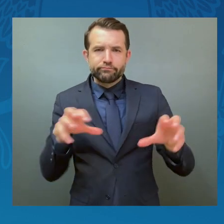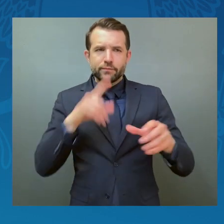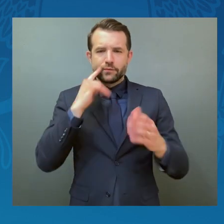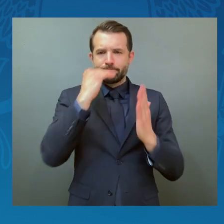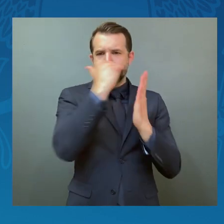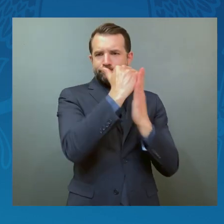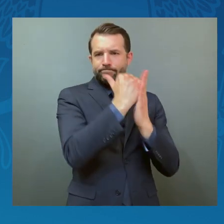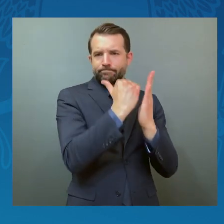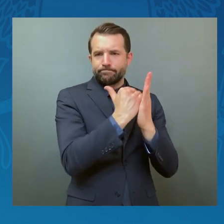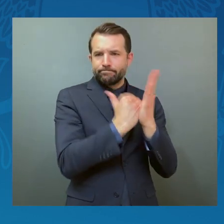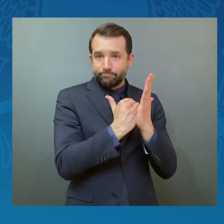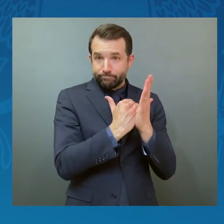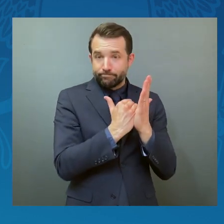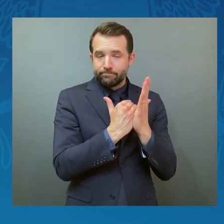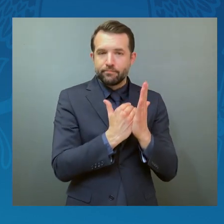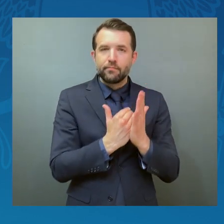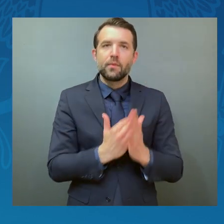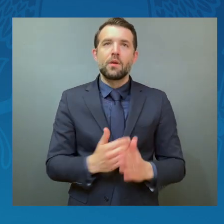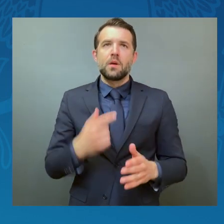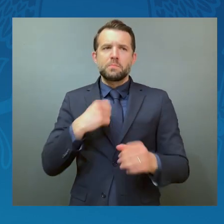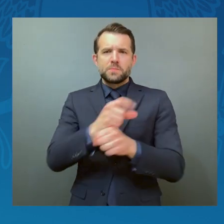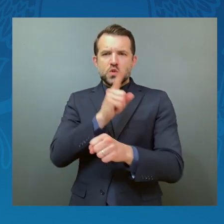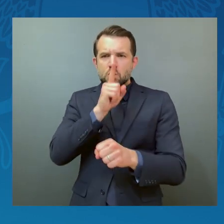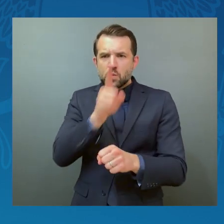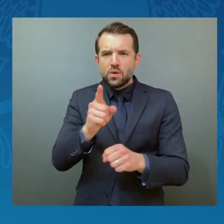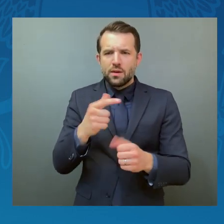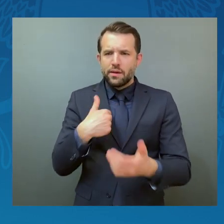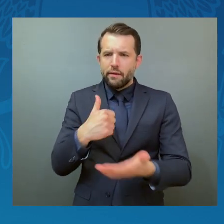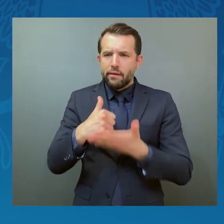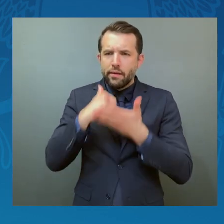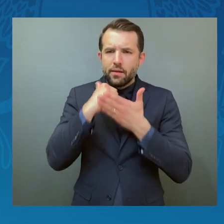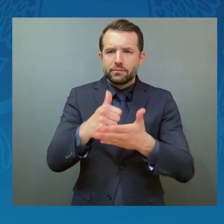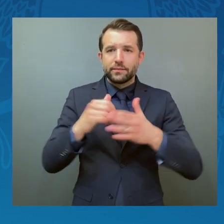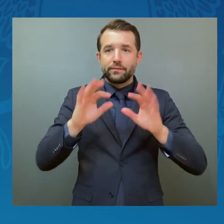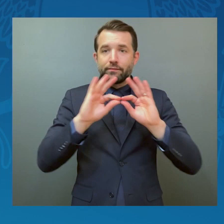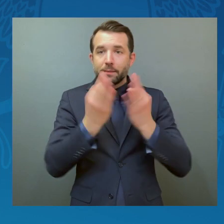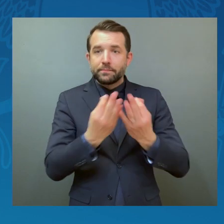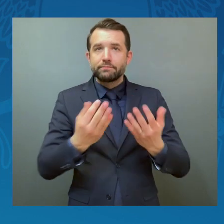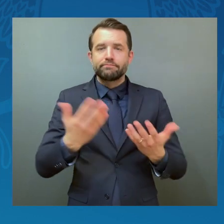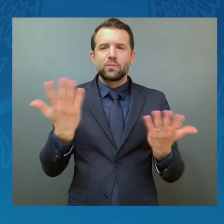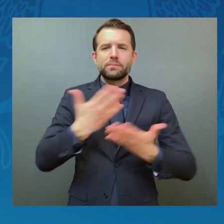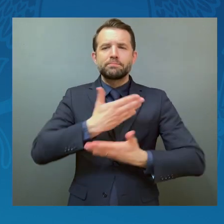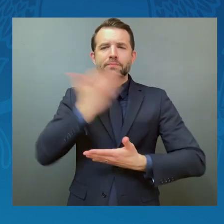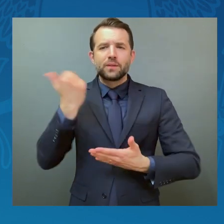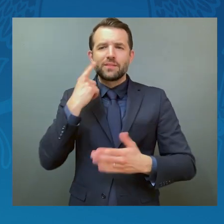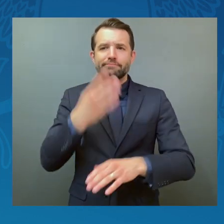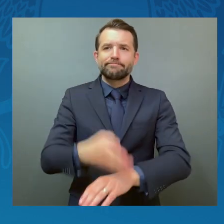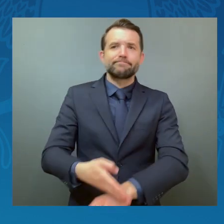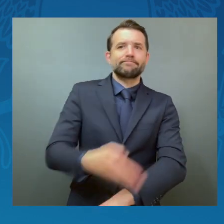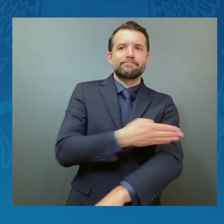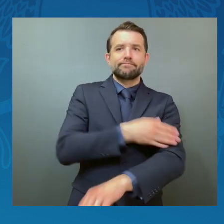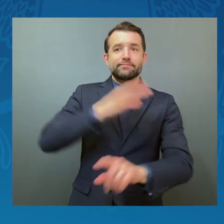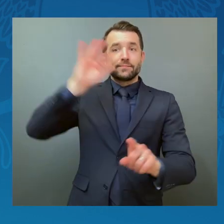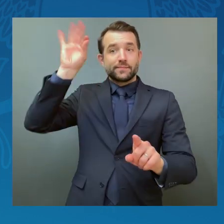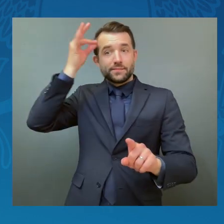has on families' abilities to access federal credit programs. Life happens, and it's time for families